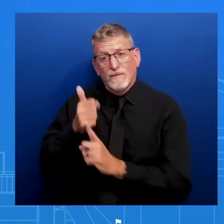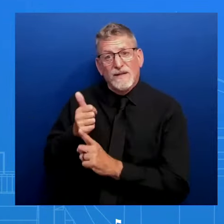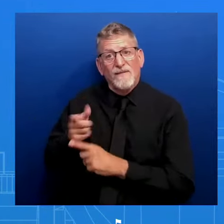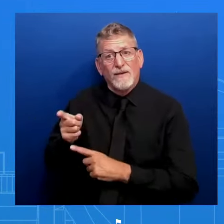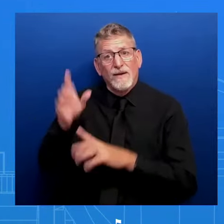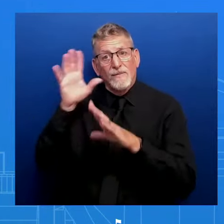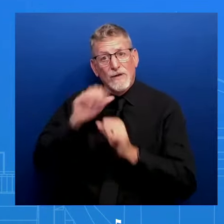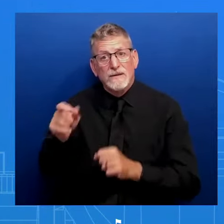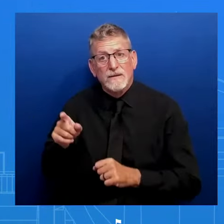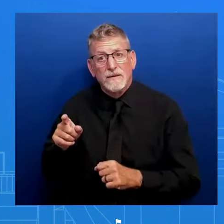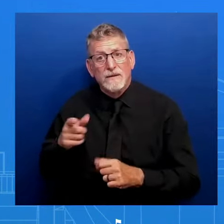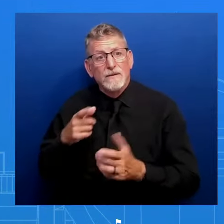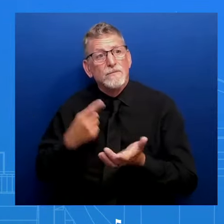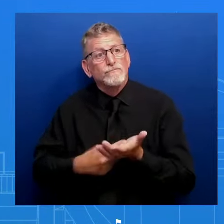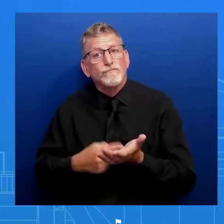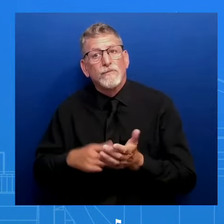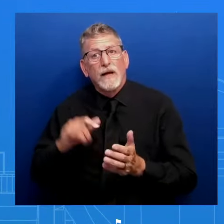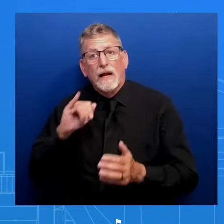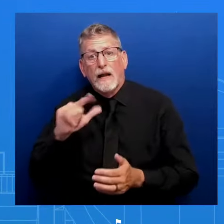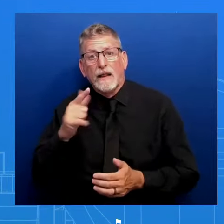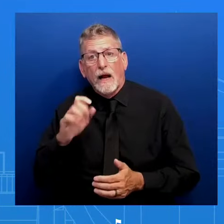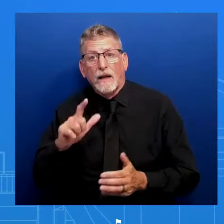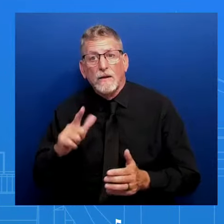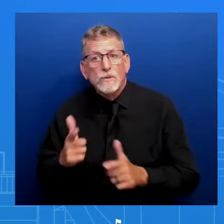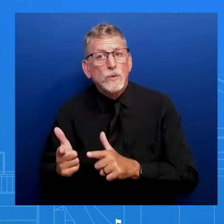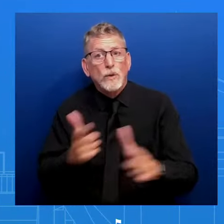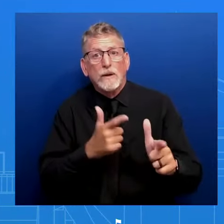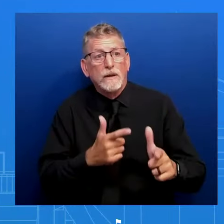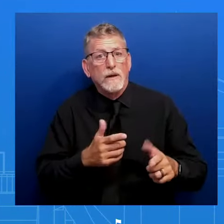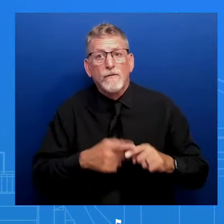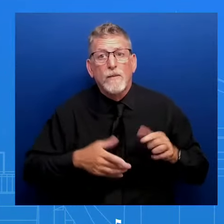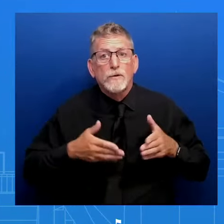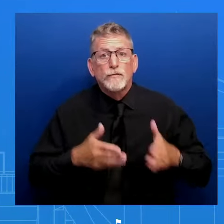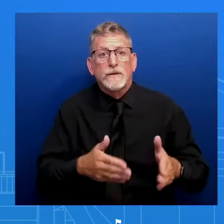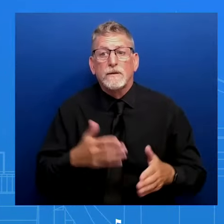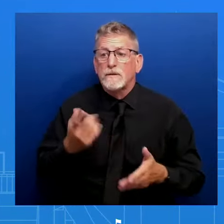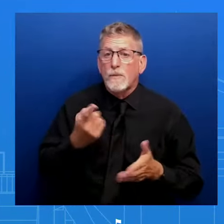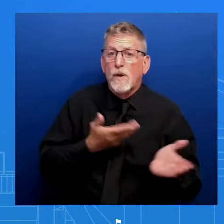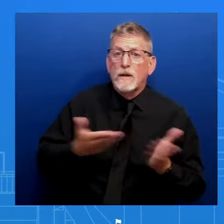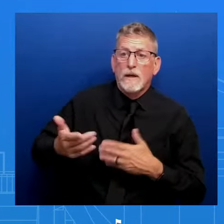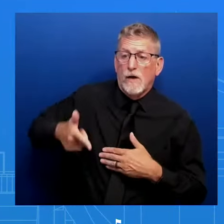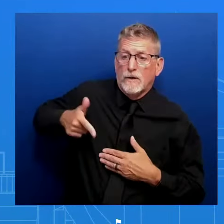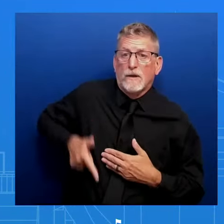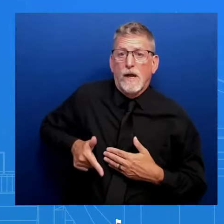So when someone possesses one illegally, what does the President believe should happen to them? Ms. Jean-Pierre: The President has been